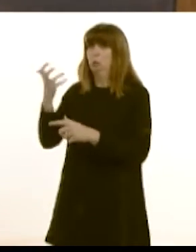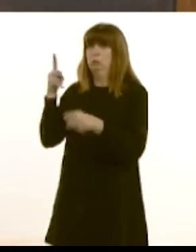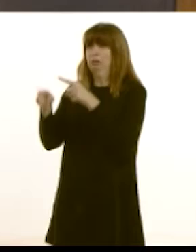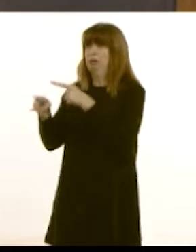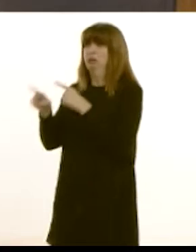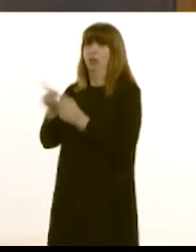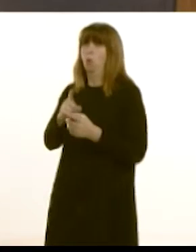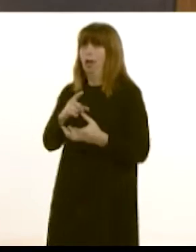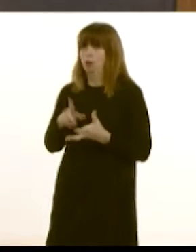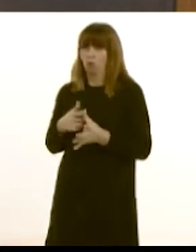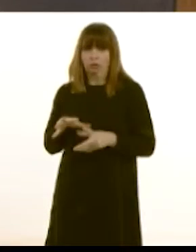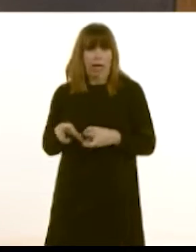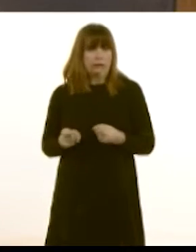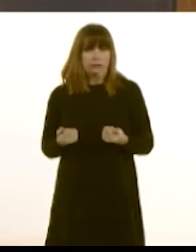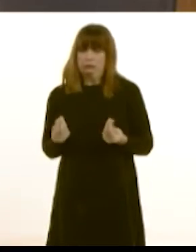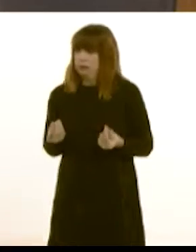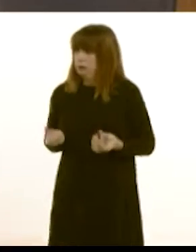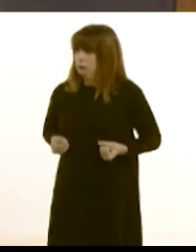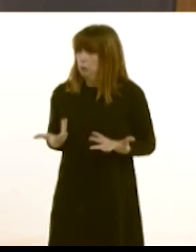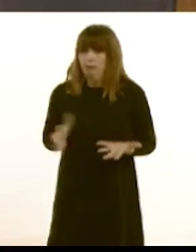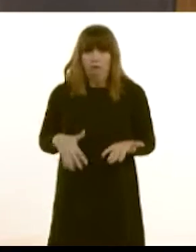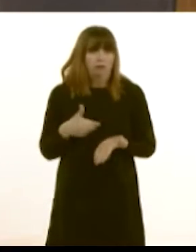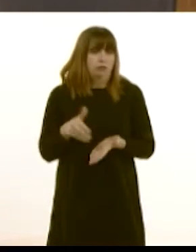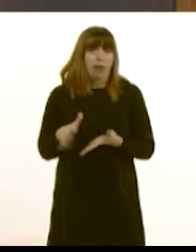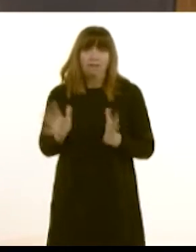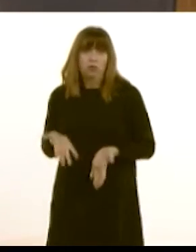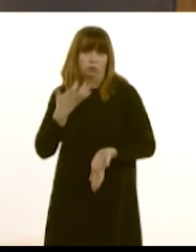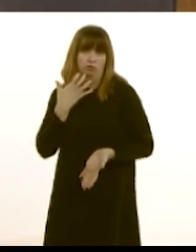Our view is that, where councils can no longer continue to support assets, we would encourage